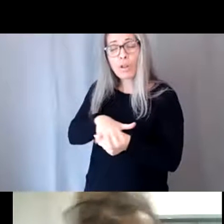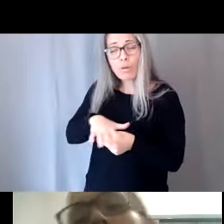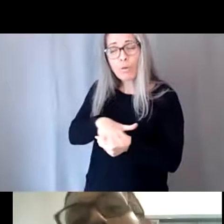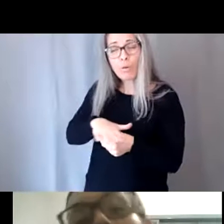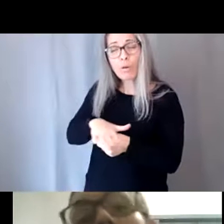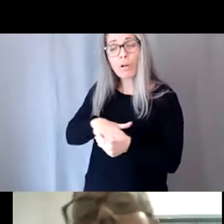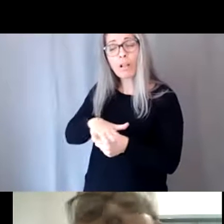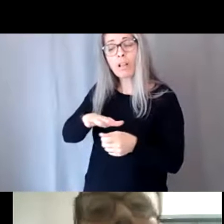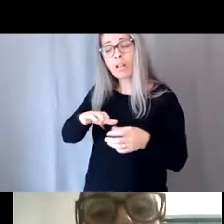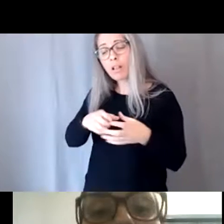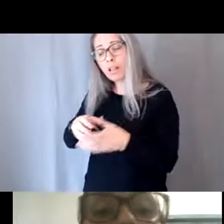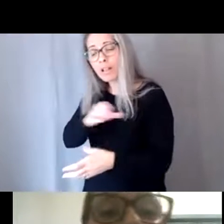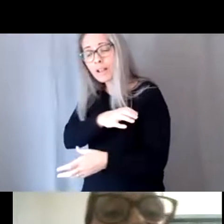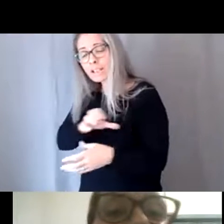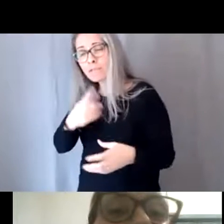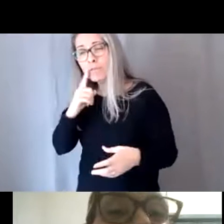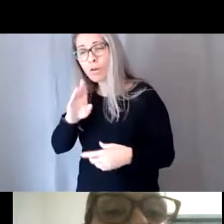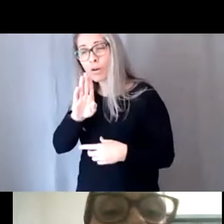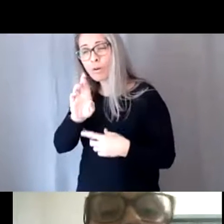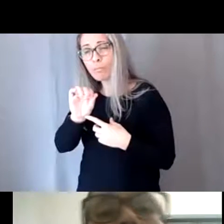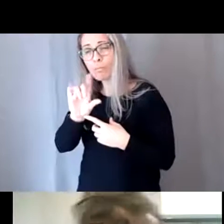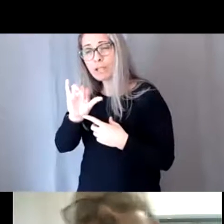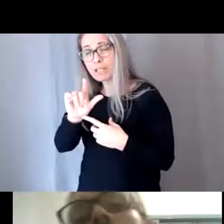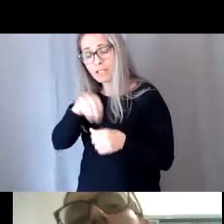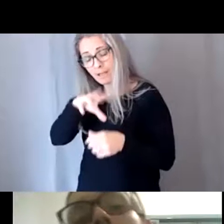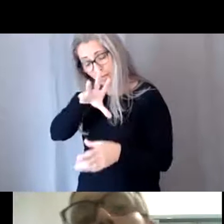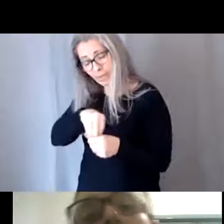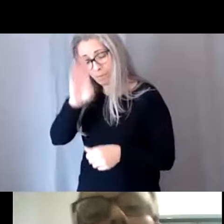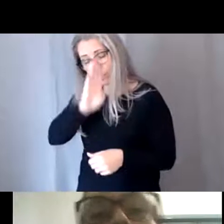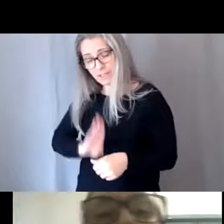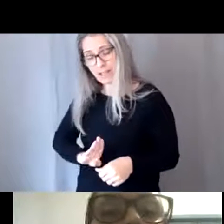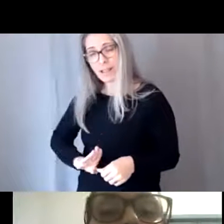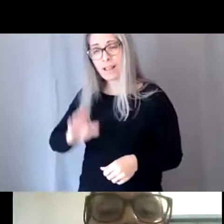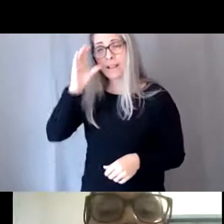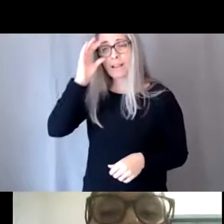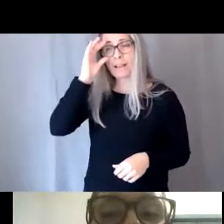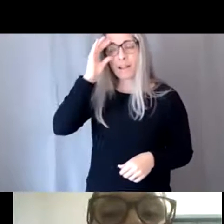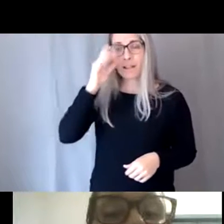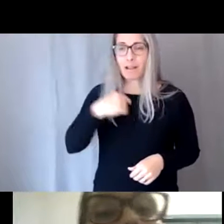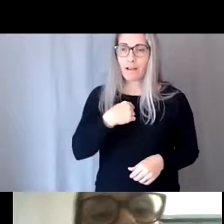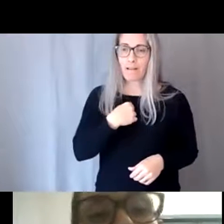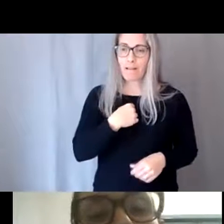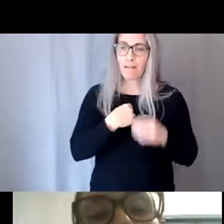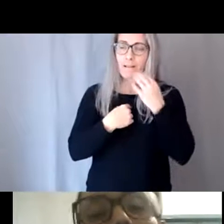I now become intertwined with the classifications